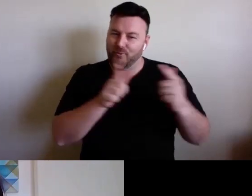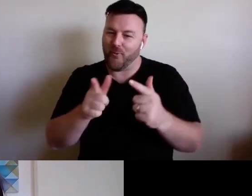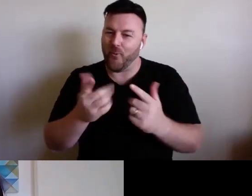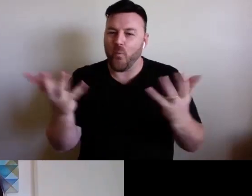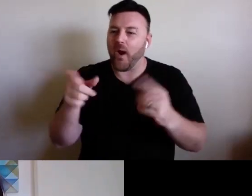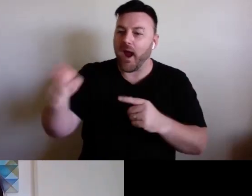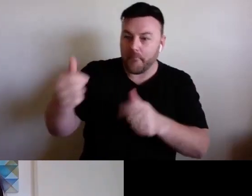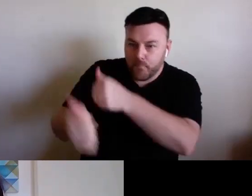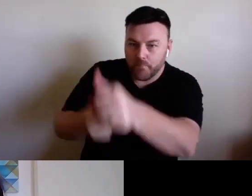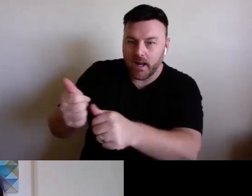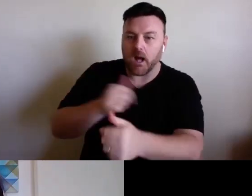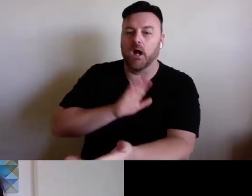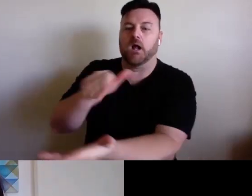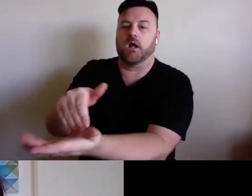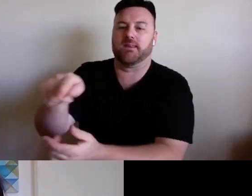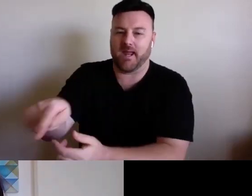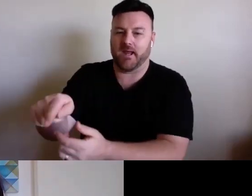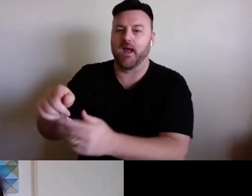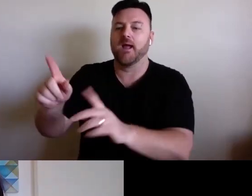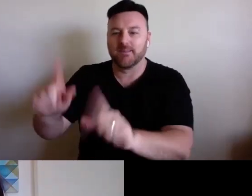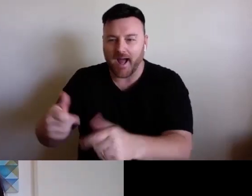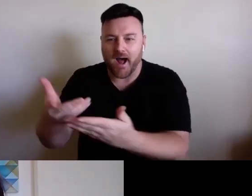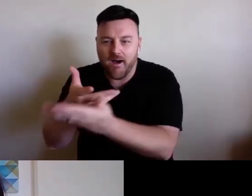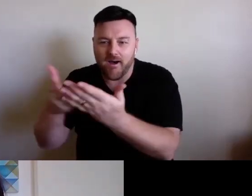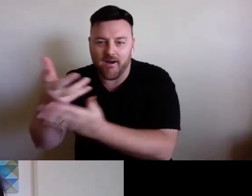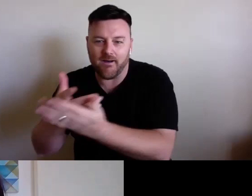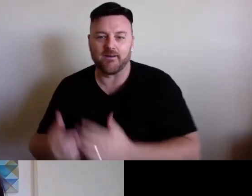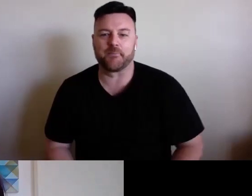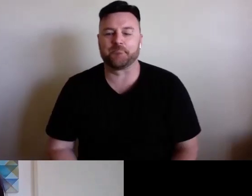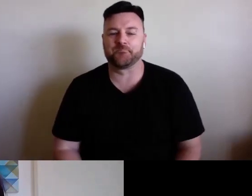earlier - it's a great example. Yes, she had her blog, but she was going